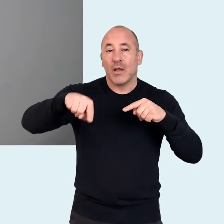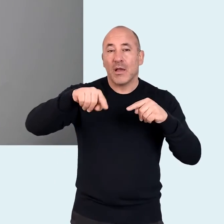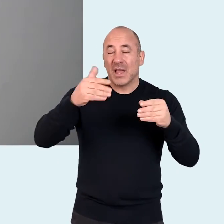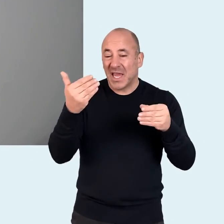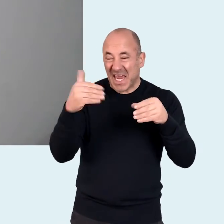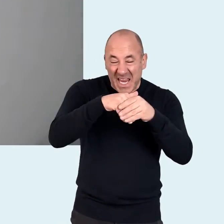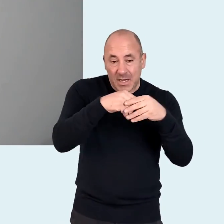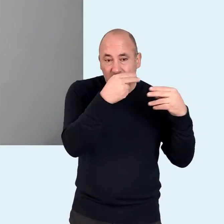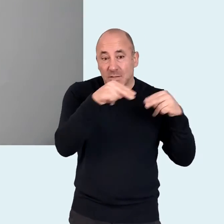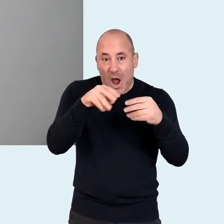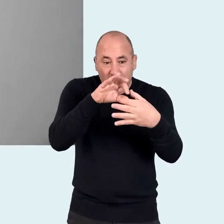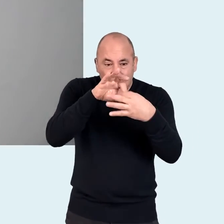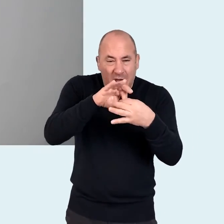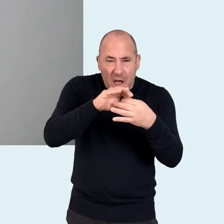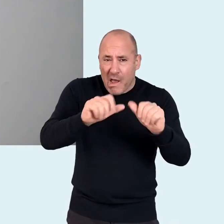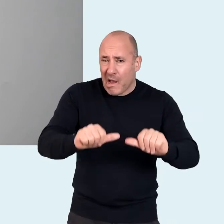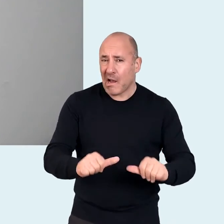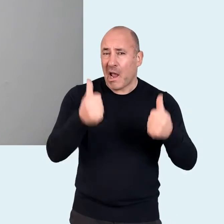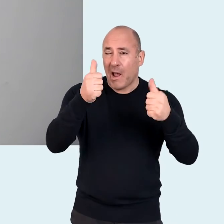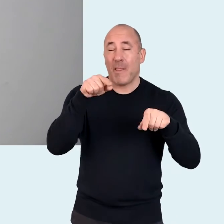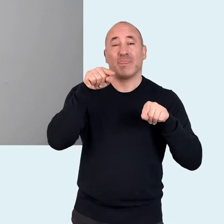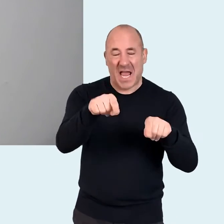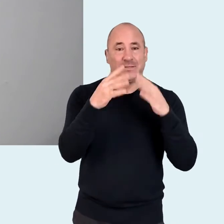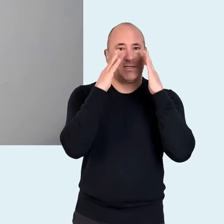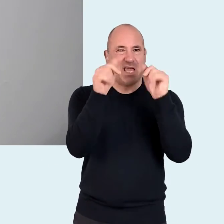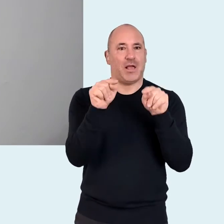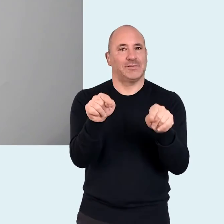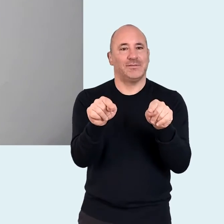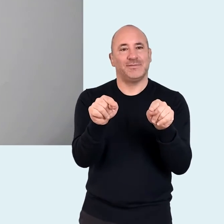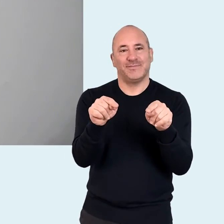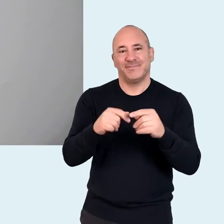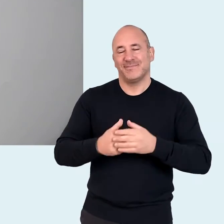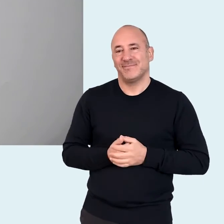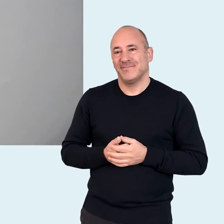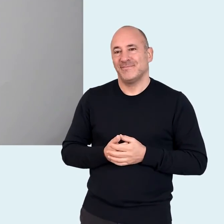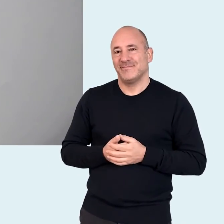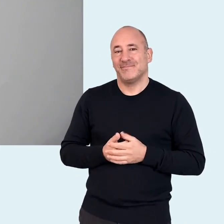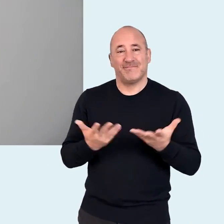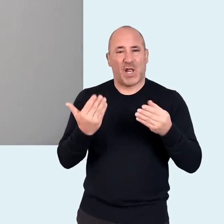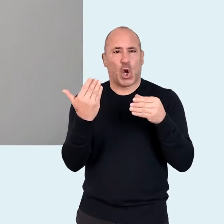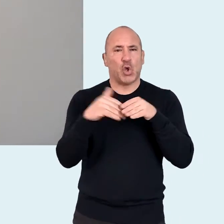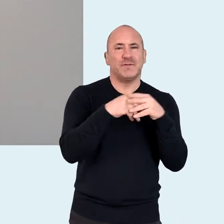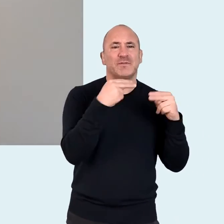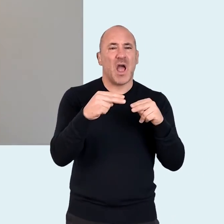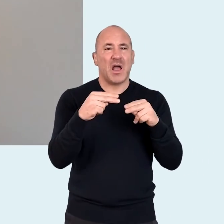but how effectively those people are engaged in dance.